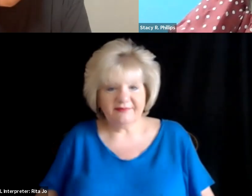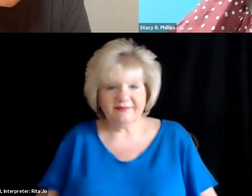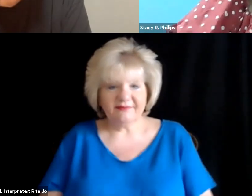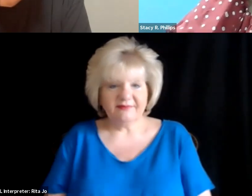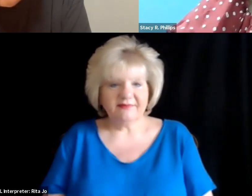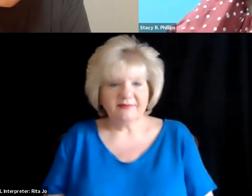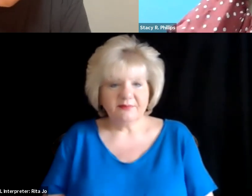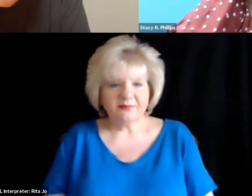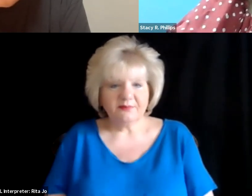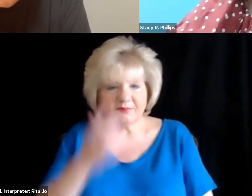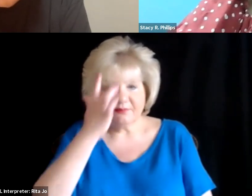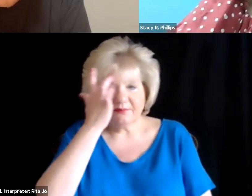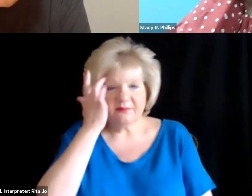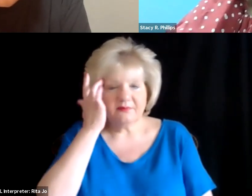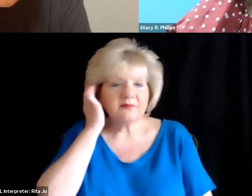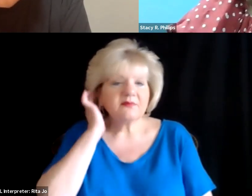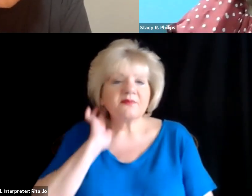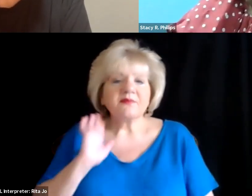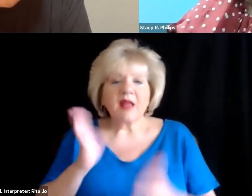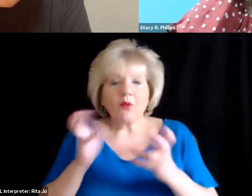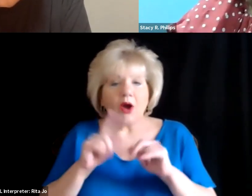Connie Vandarakis: And I would like to introduce Stacy